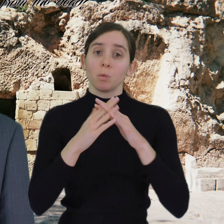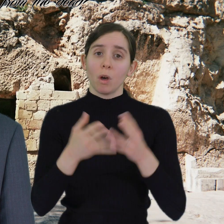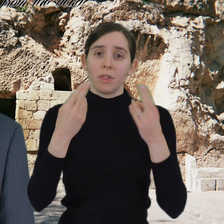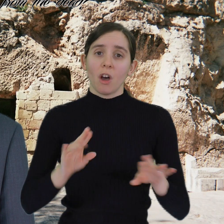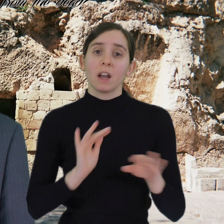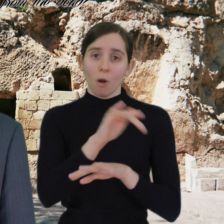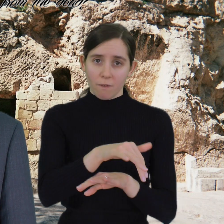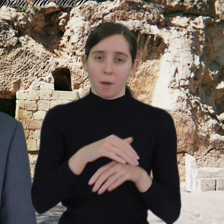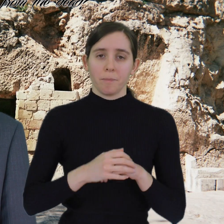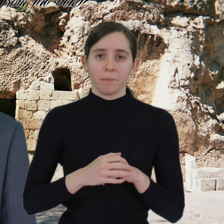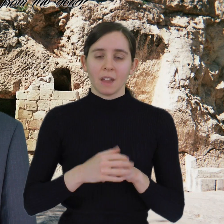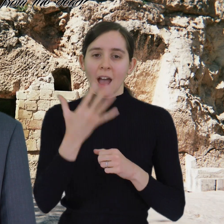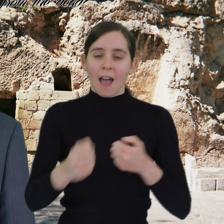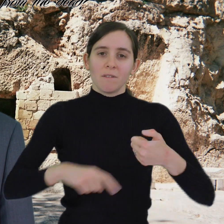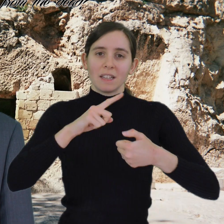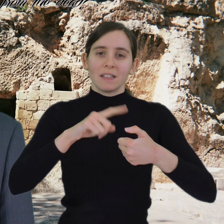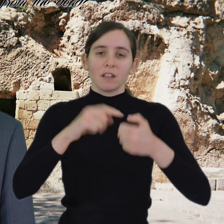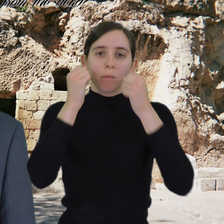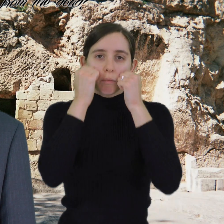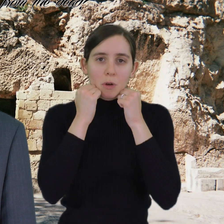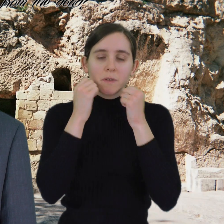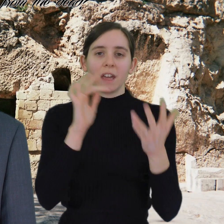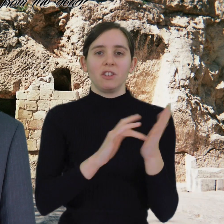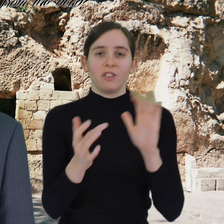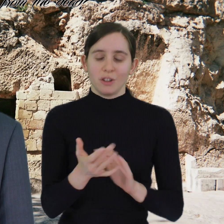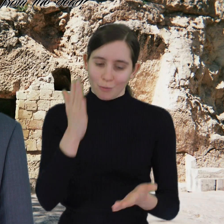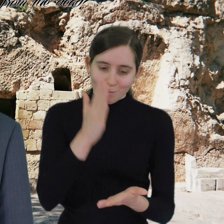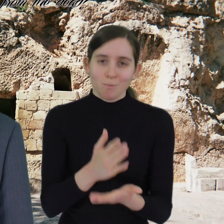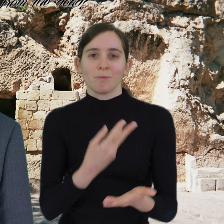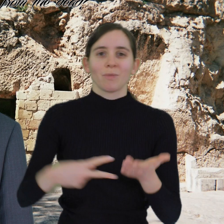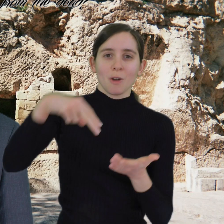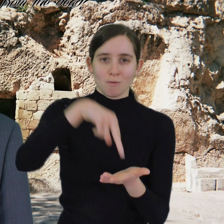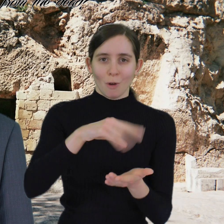Here are 6 proofs that Jesus actually rose from the dead.